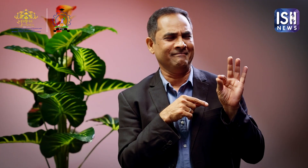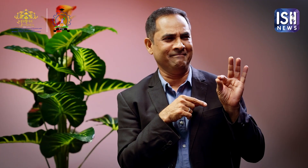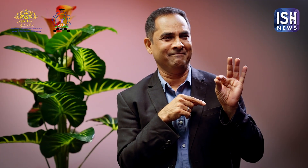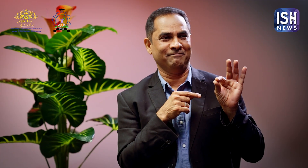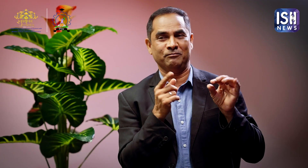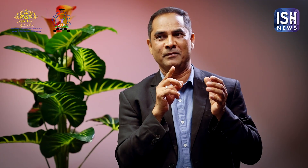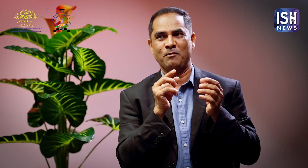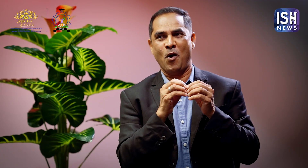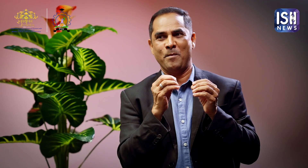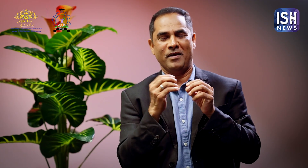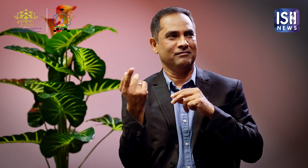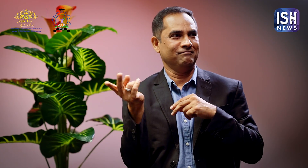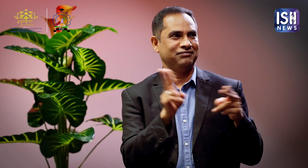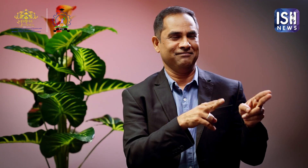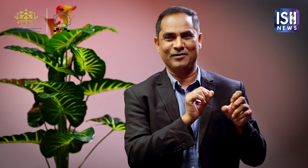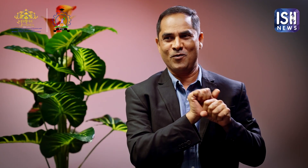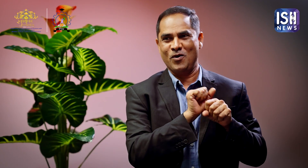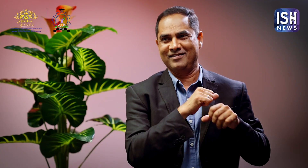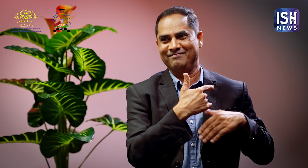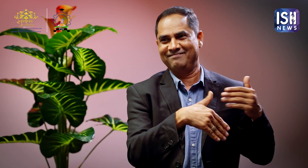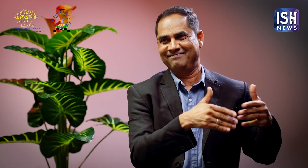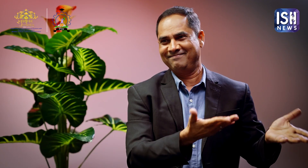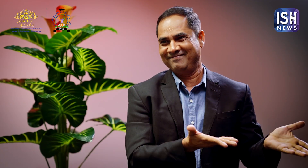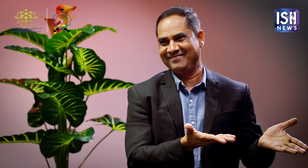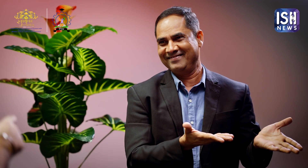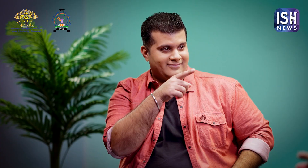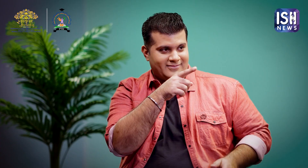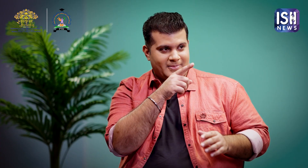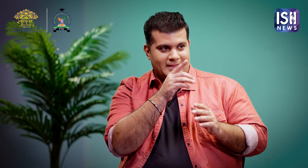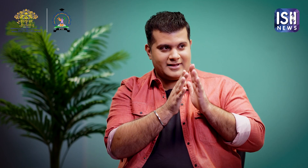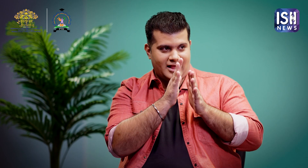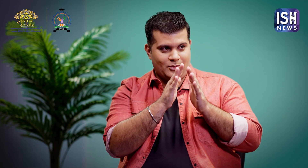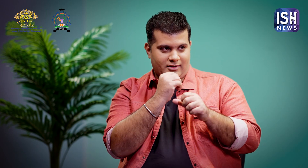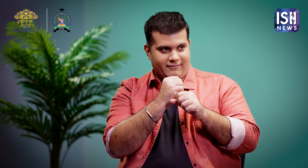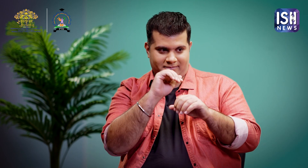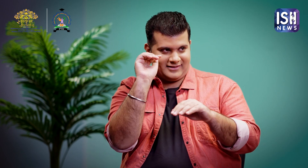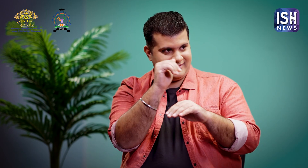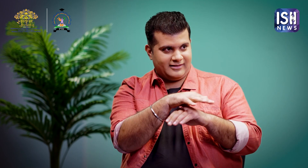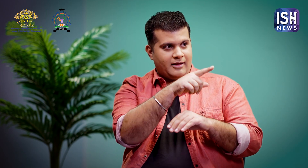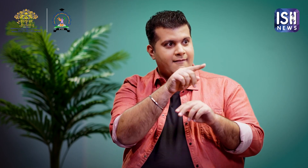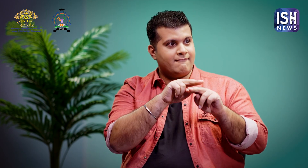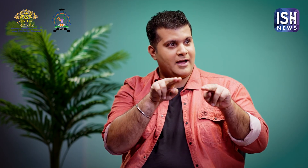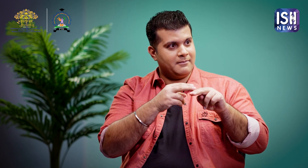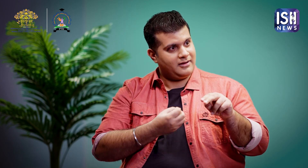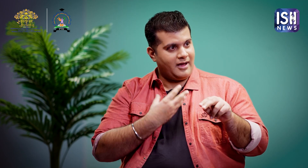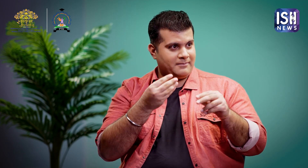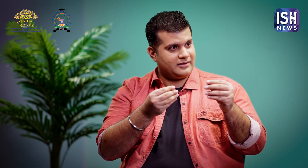Accepting the AYJNIHH offer, I moved to Mumbai and began my work here. I’m sure your family was very pleased when you received the Railway job offer.